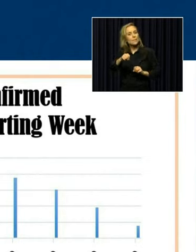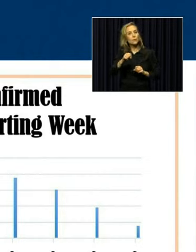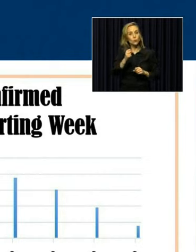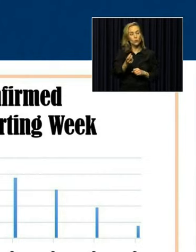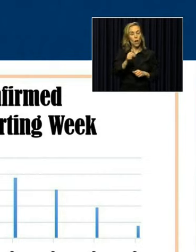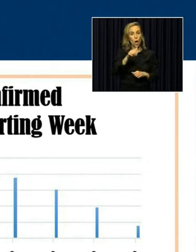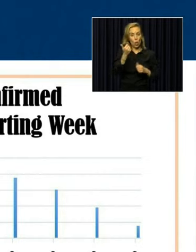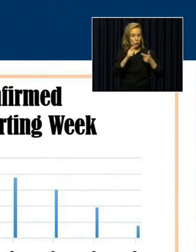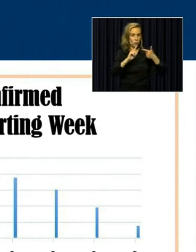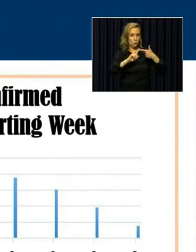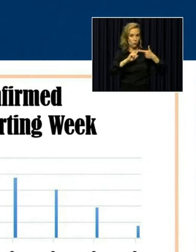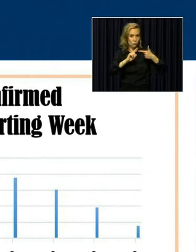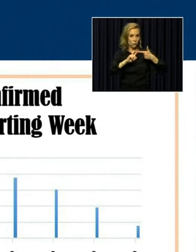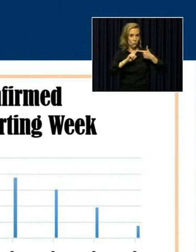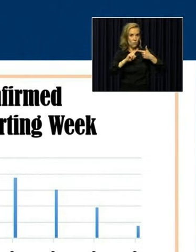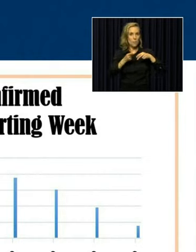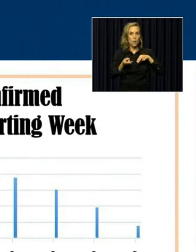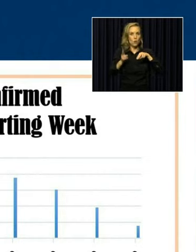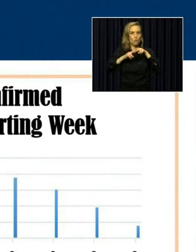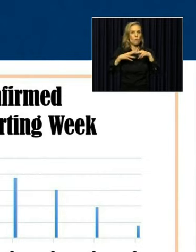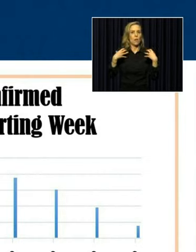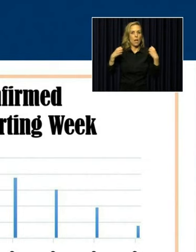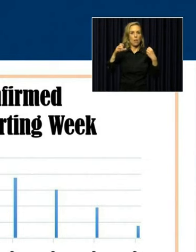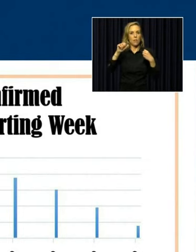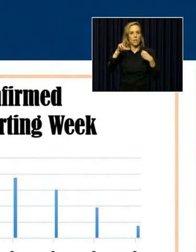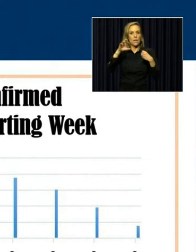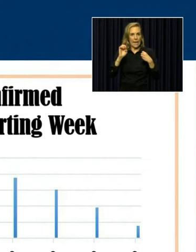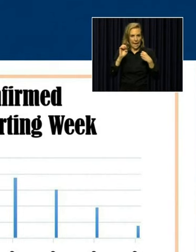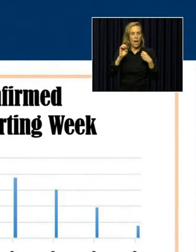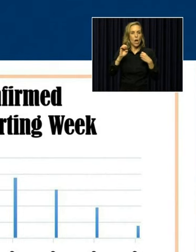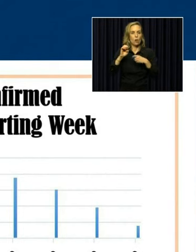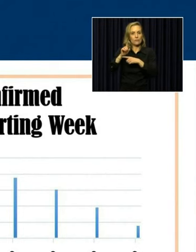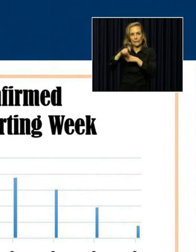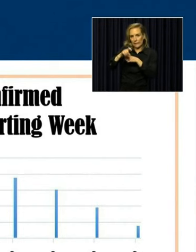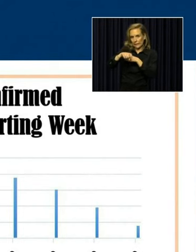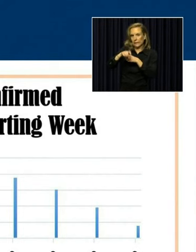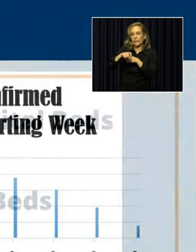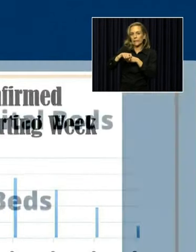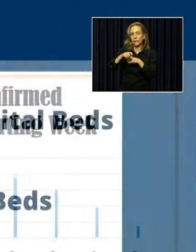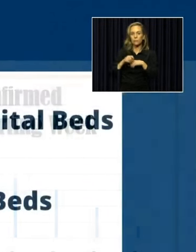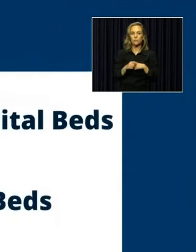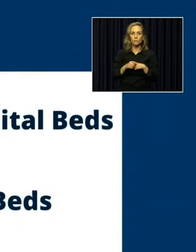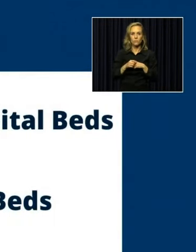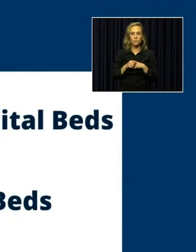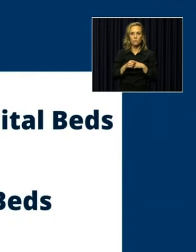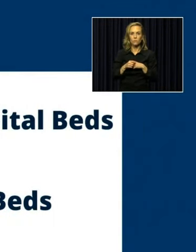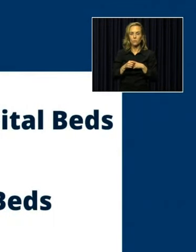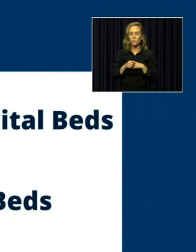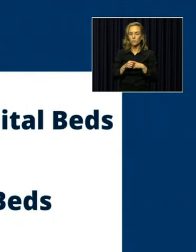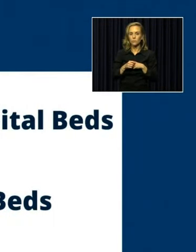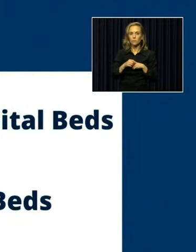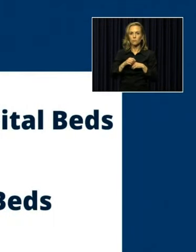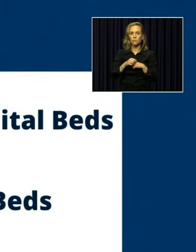PHASES, WHICH WE HAVE, AND WE'LL STEP THROUGH PROBABLY THIS COMING WEEK ABOUT HOW WE